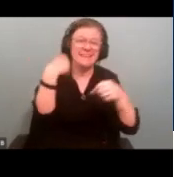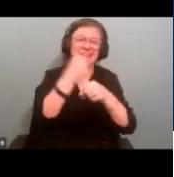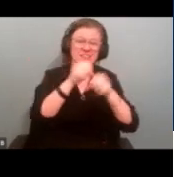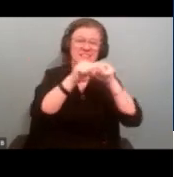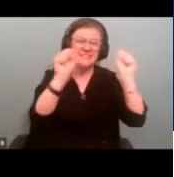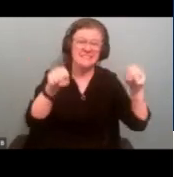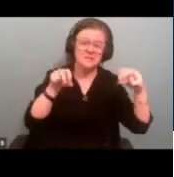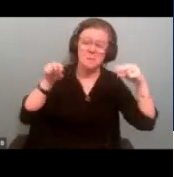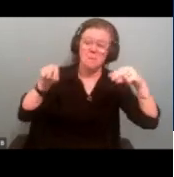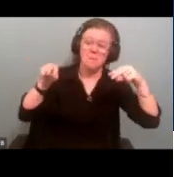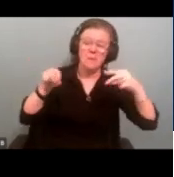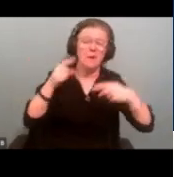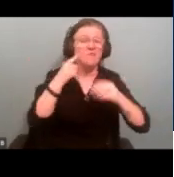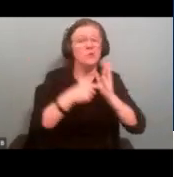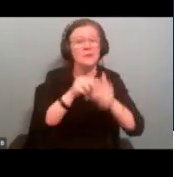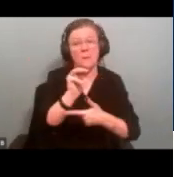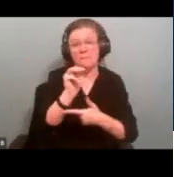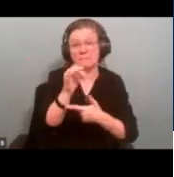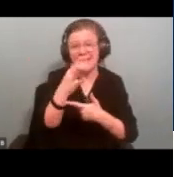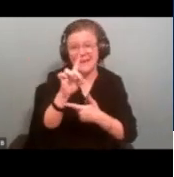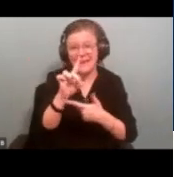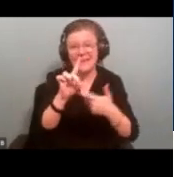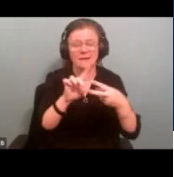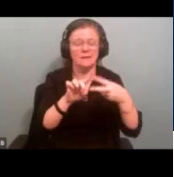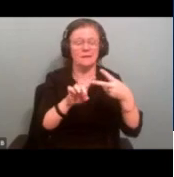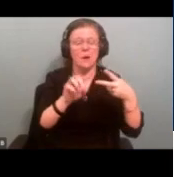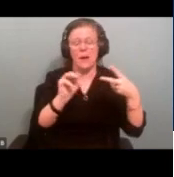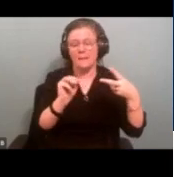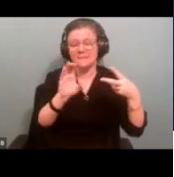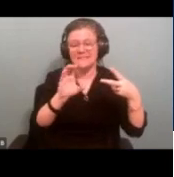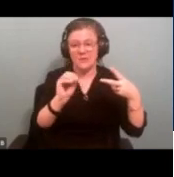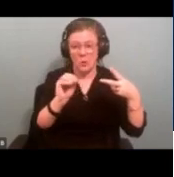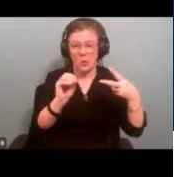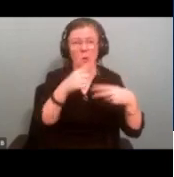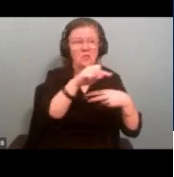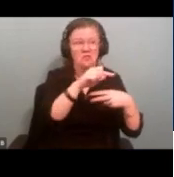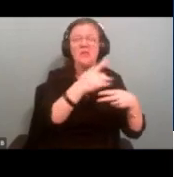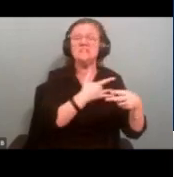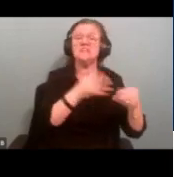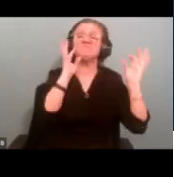or managed care entities, because they may be accustomed to making decisions without